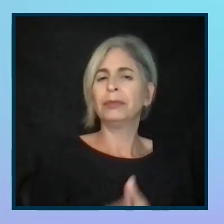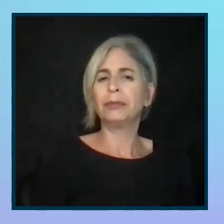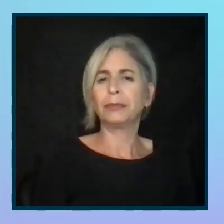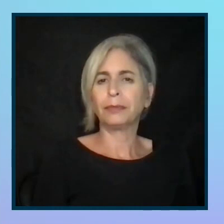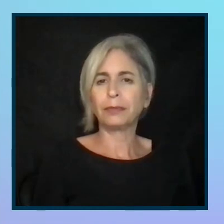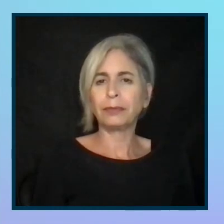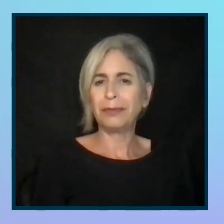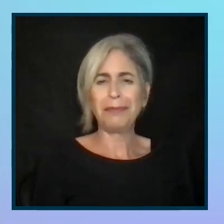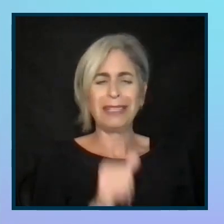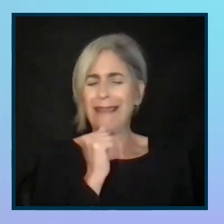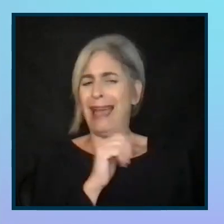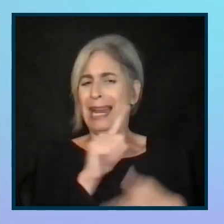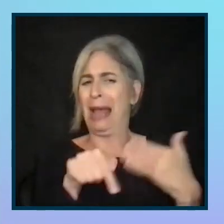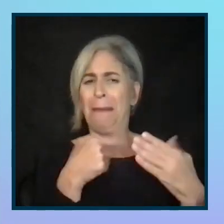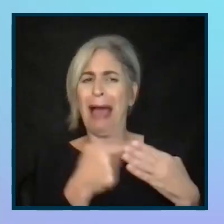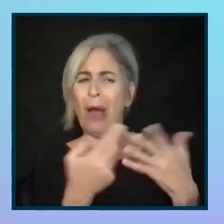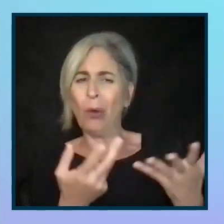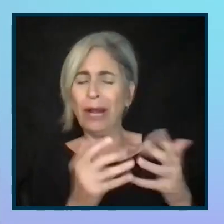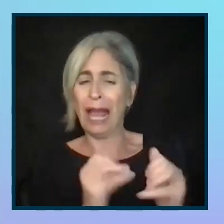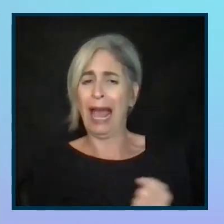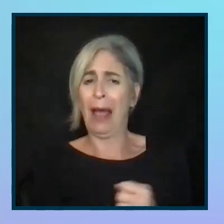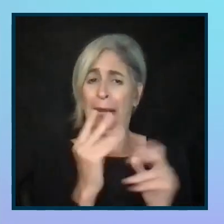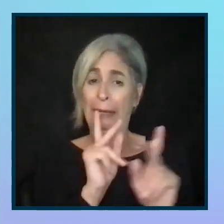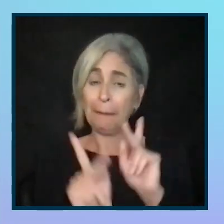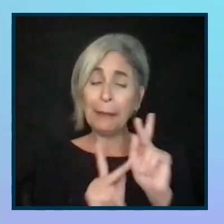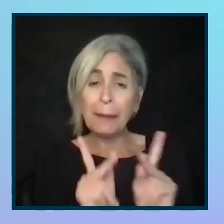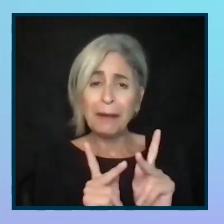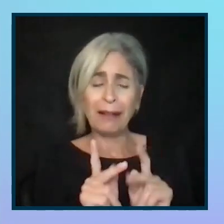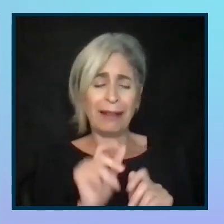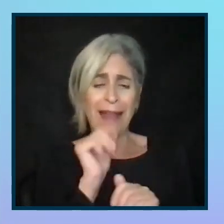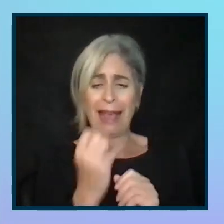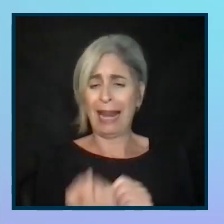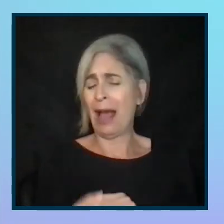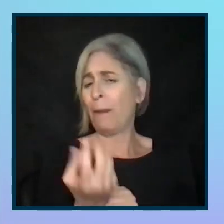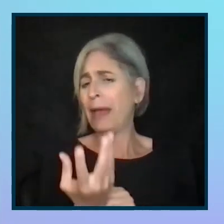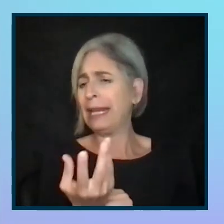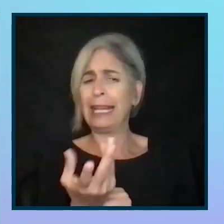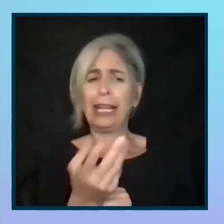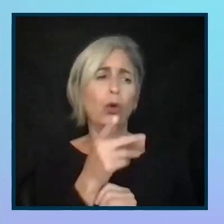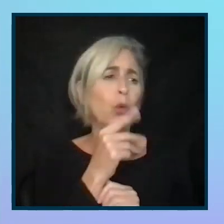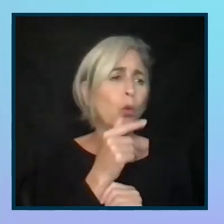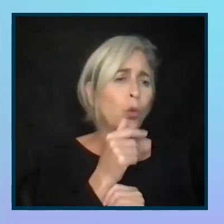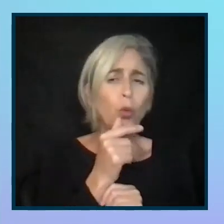It's not about how many people, it's not about who, it's we need to get past that.